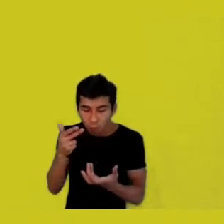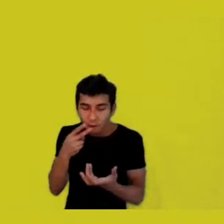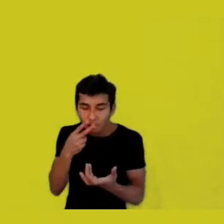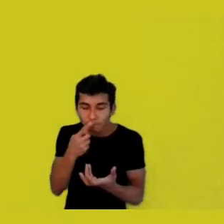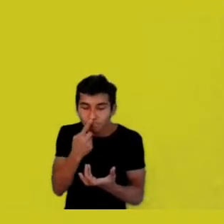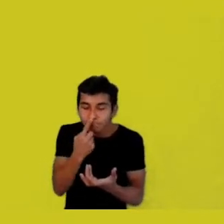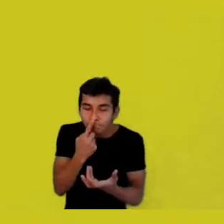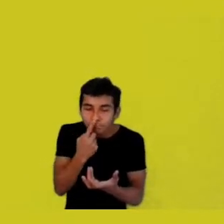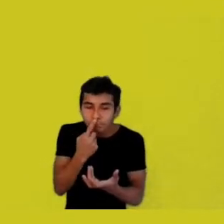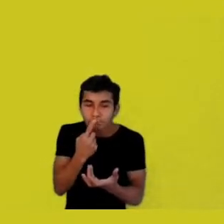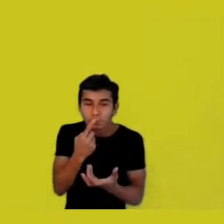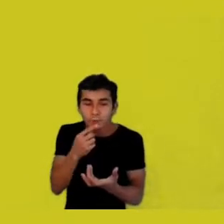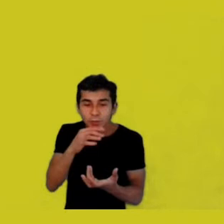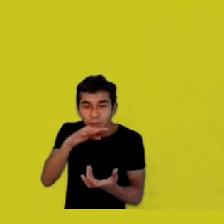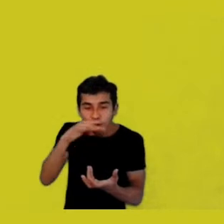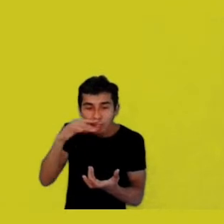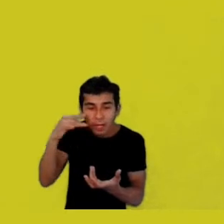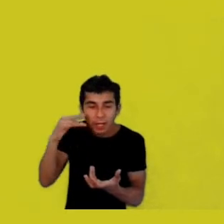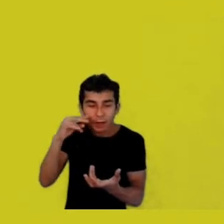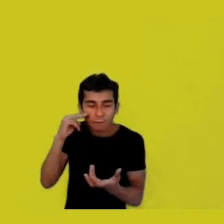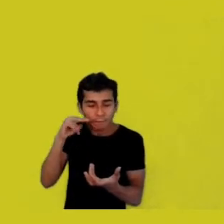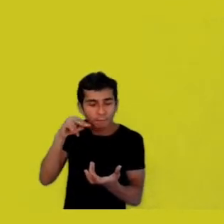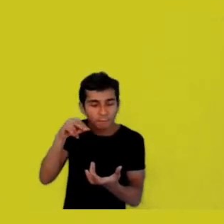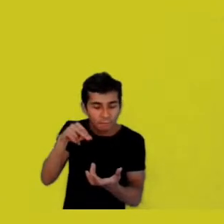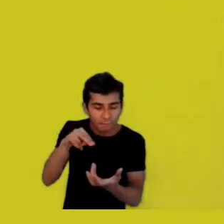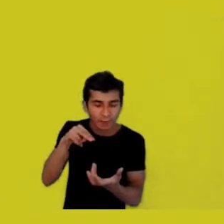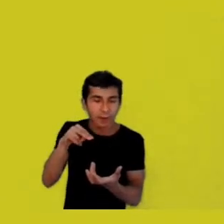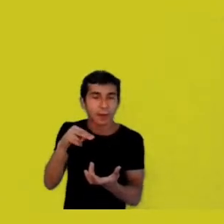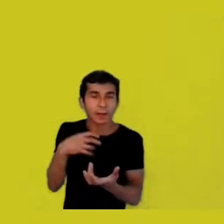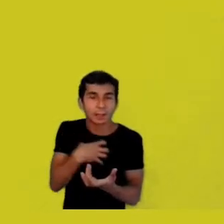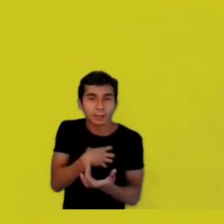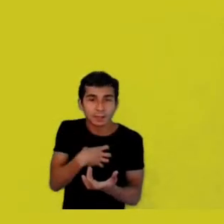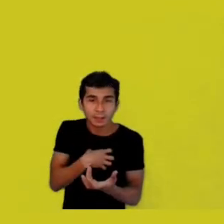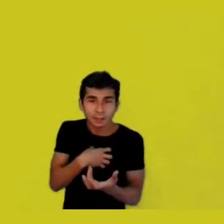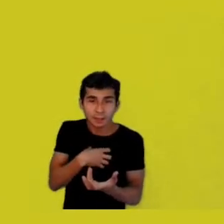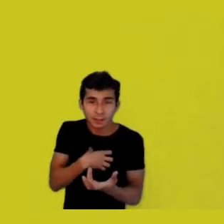experience synestesically in the world from a corporality,